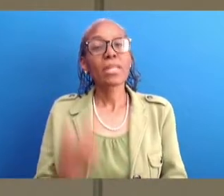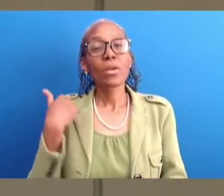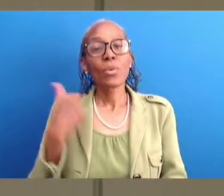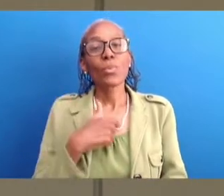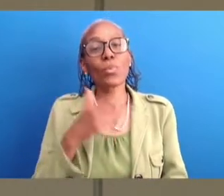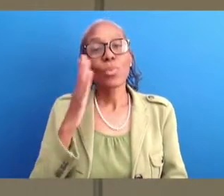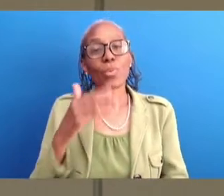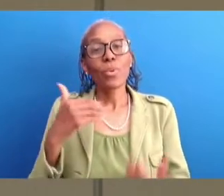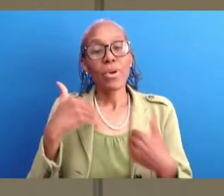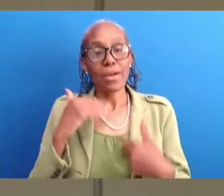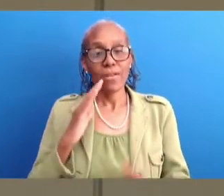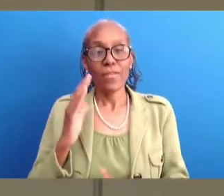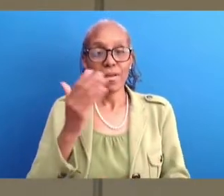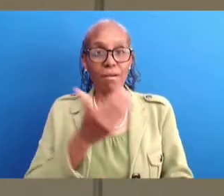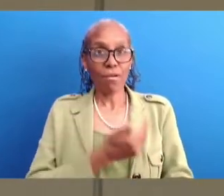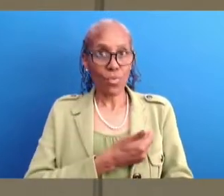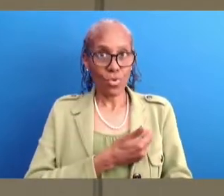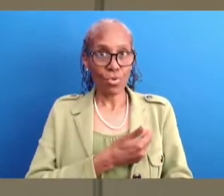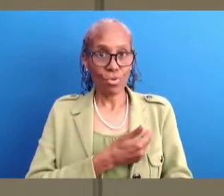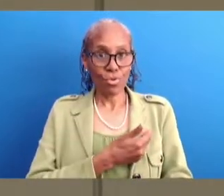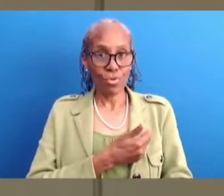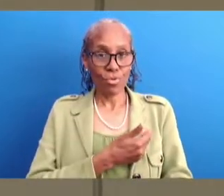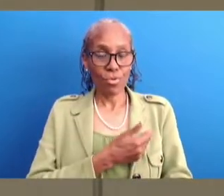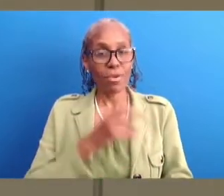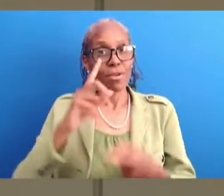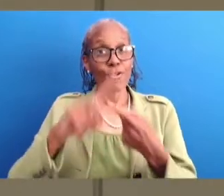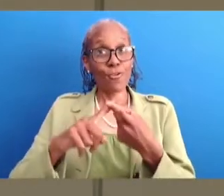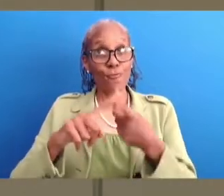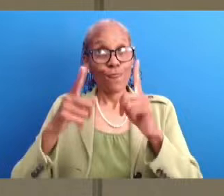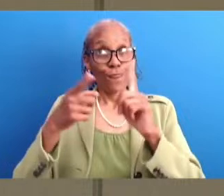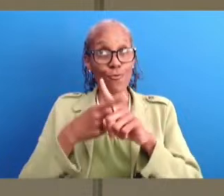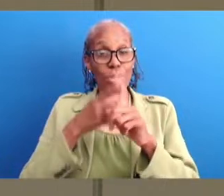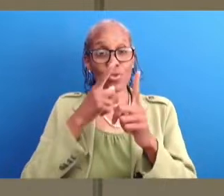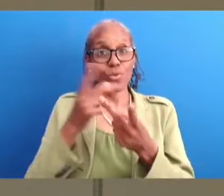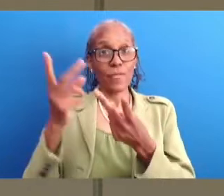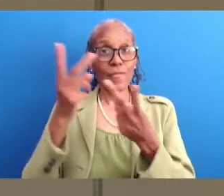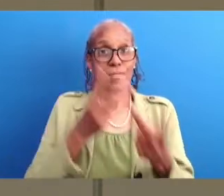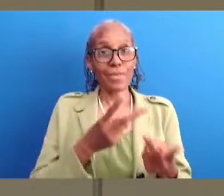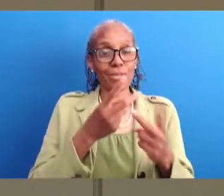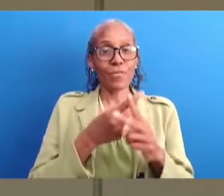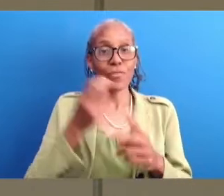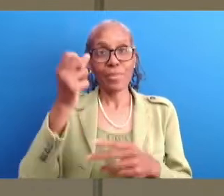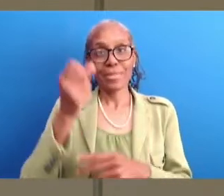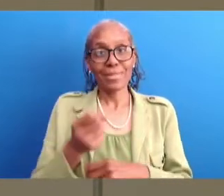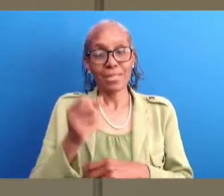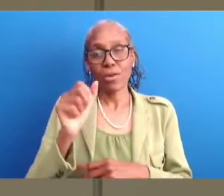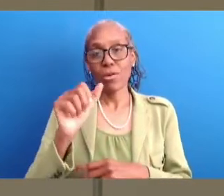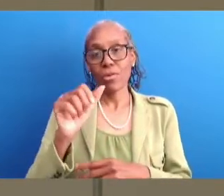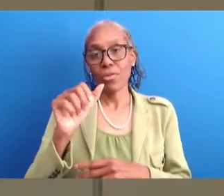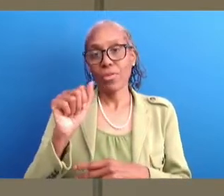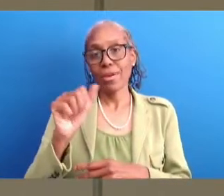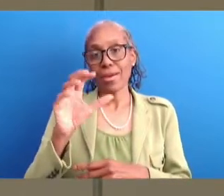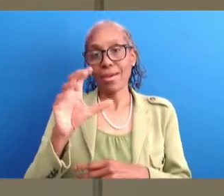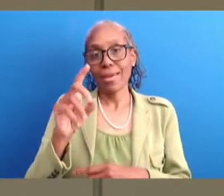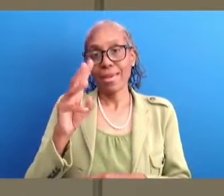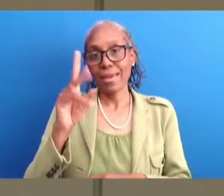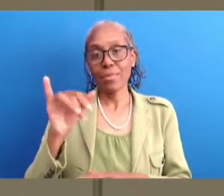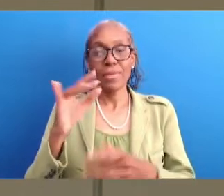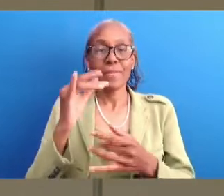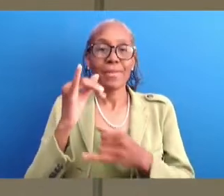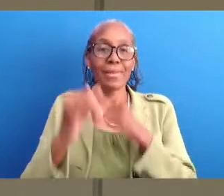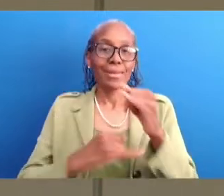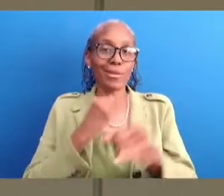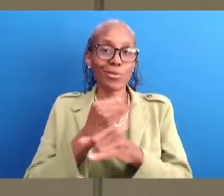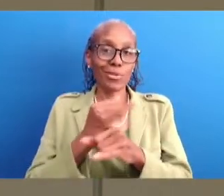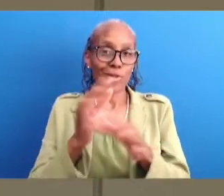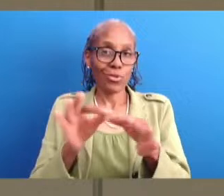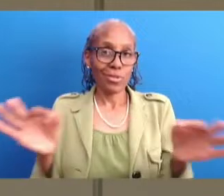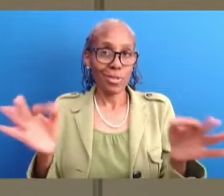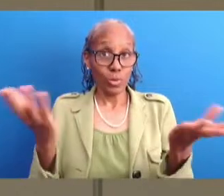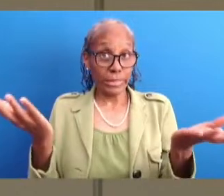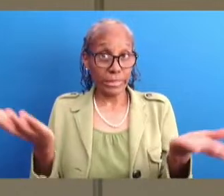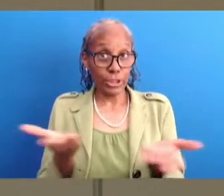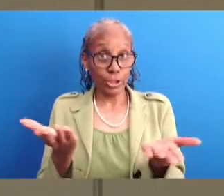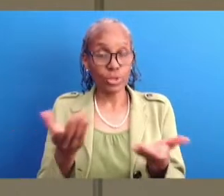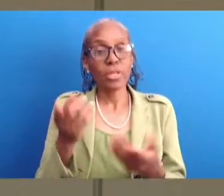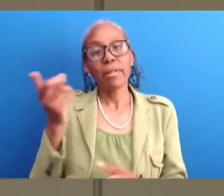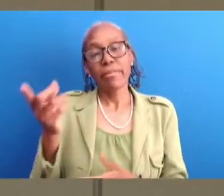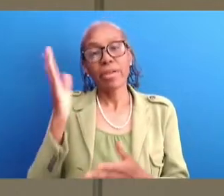AND I'M REALLY EXCITED THAT WE